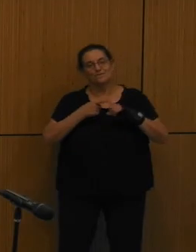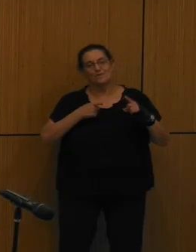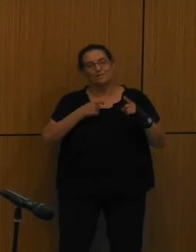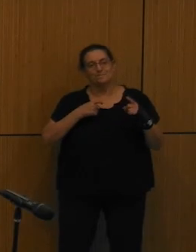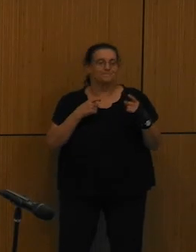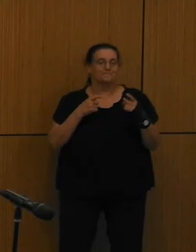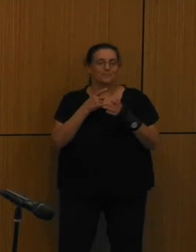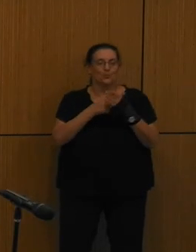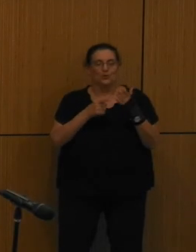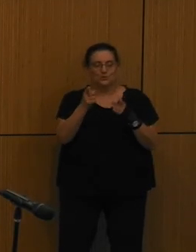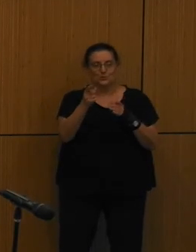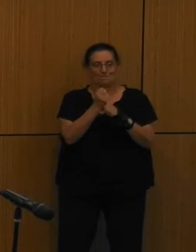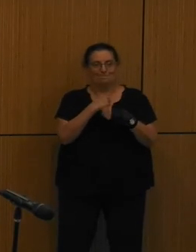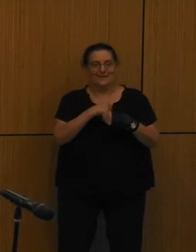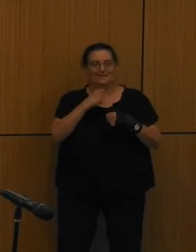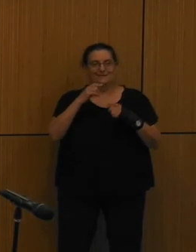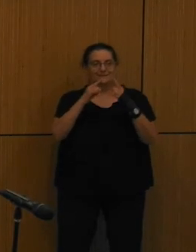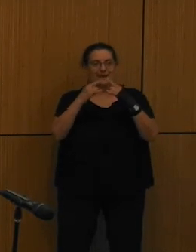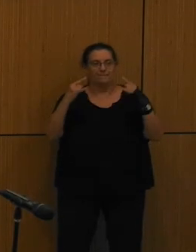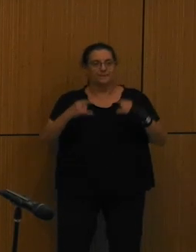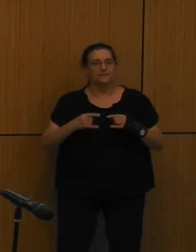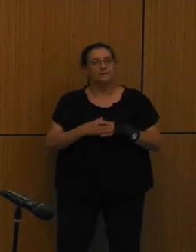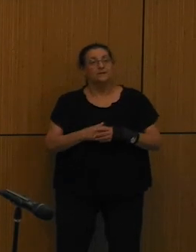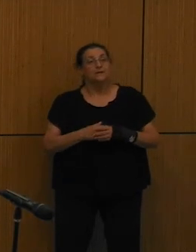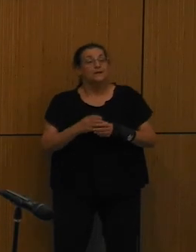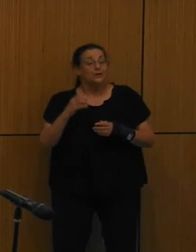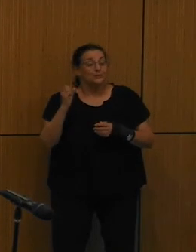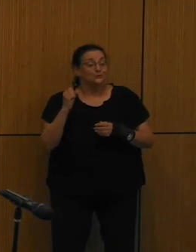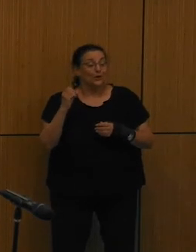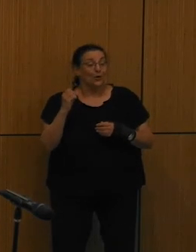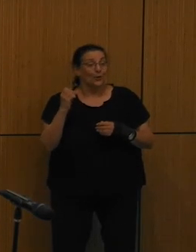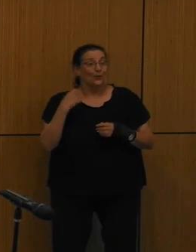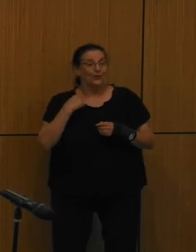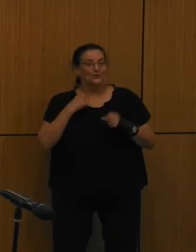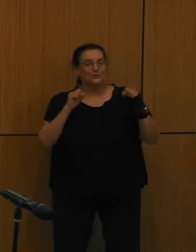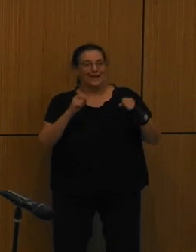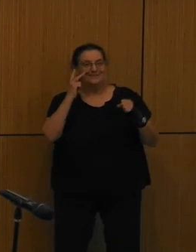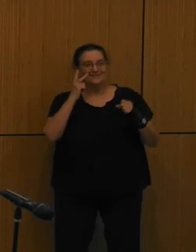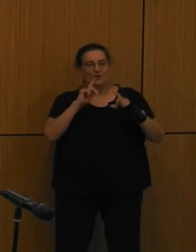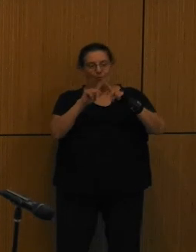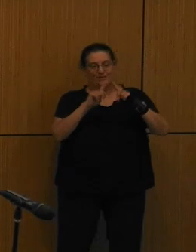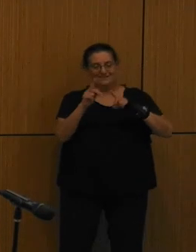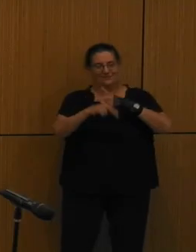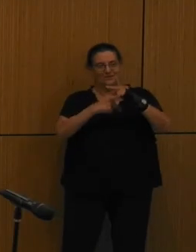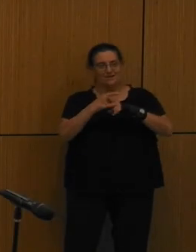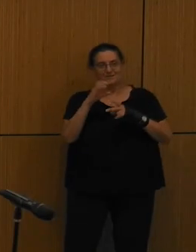That big crystal in the middle is a crystal appear exceeding the elongate needle like crystals are, plagioclase is.